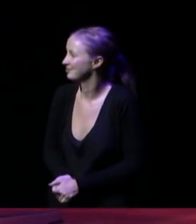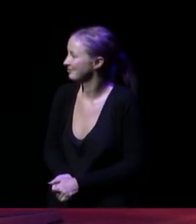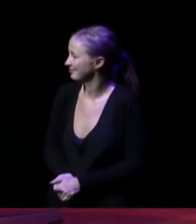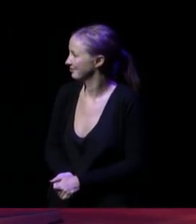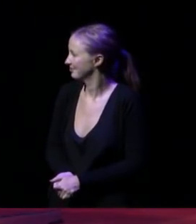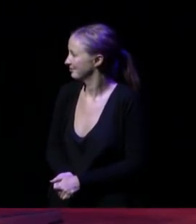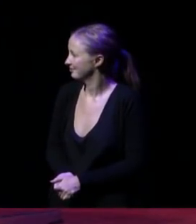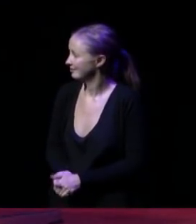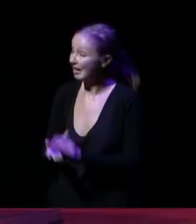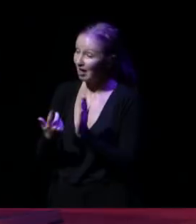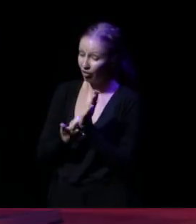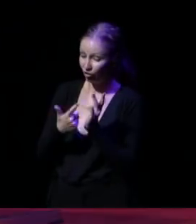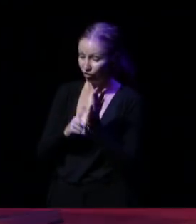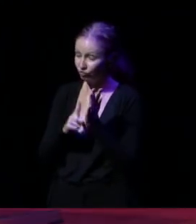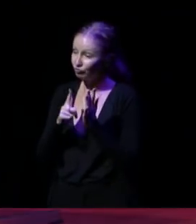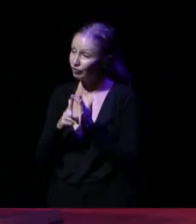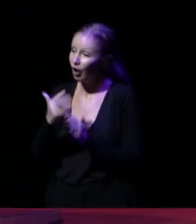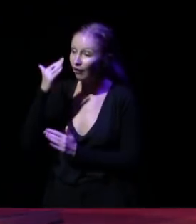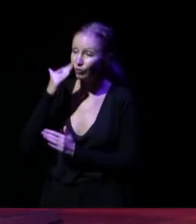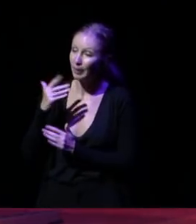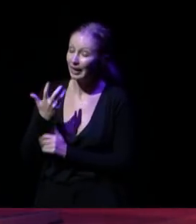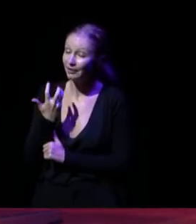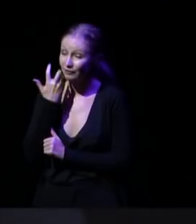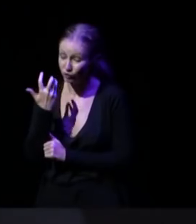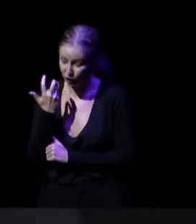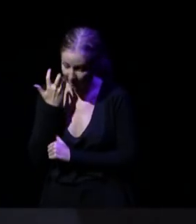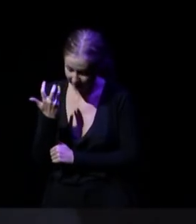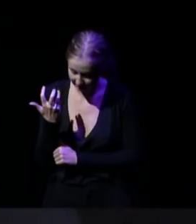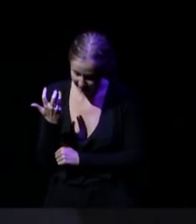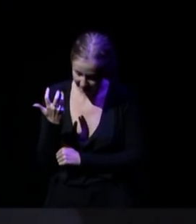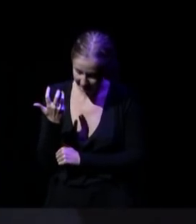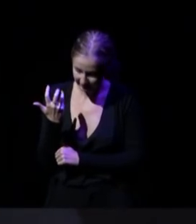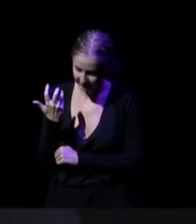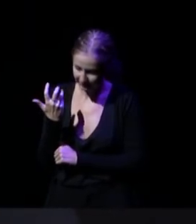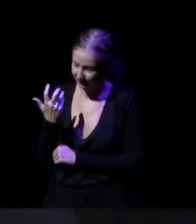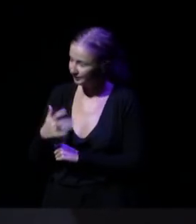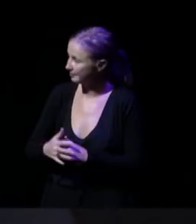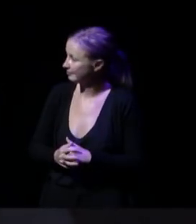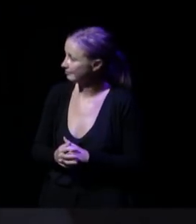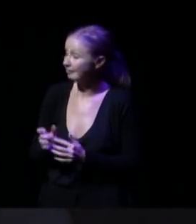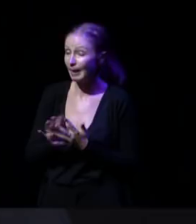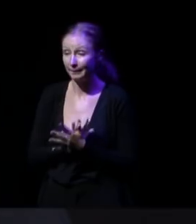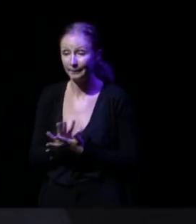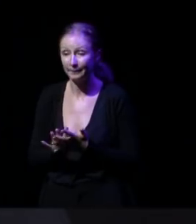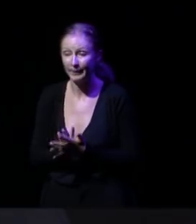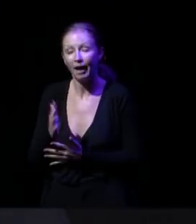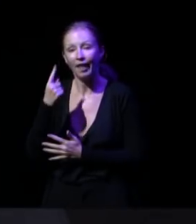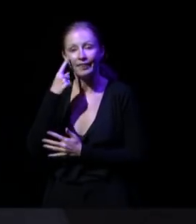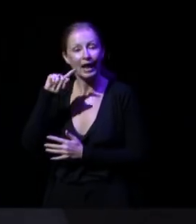The role of women in the future, I mean, the role of women in the future is going to be, I mean I think, is going to be the role of women,